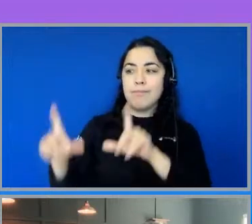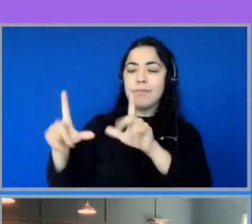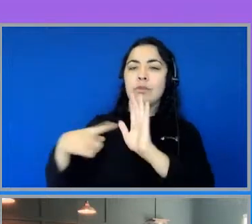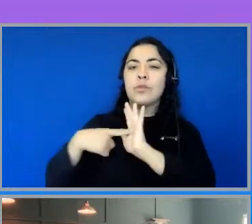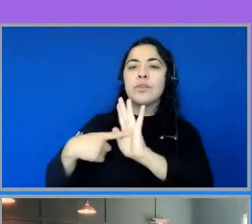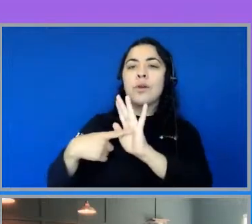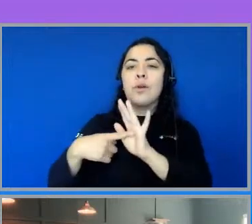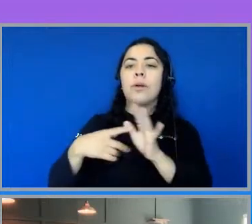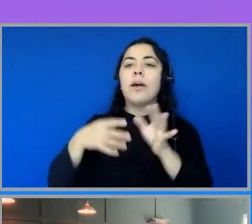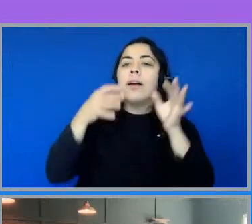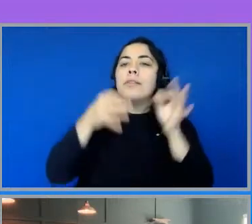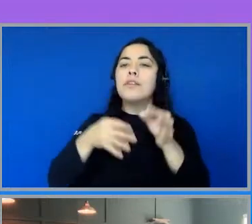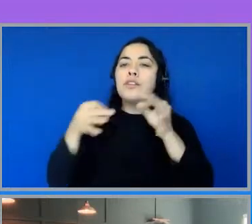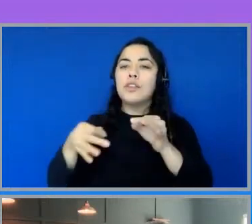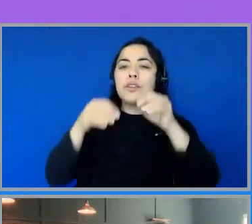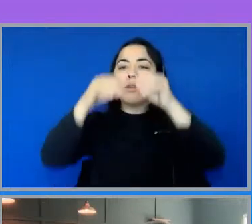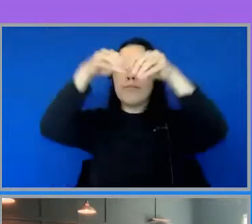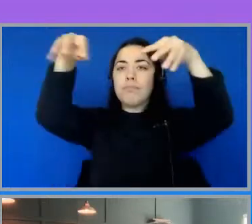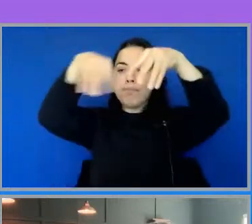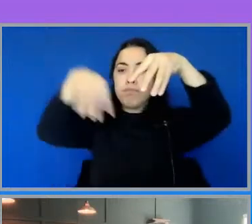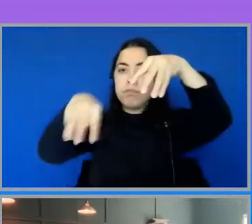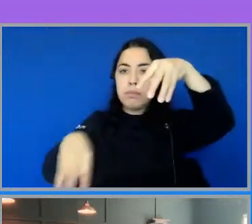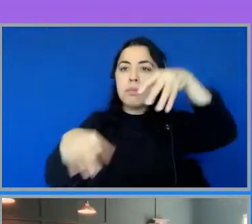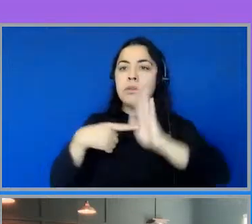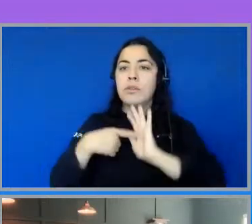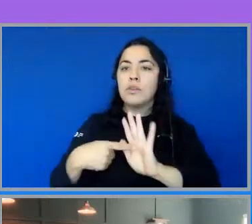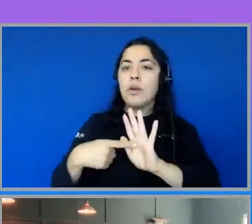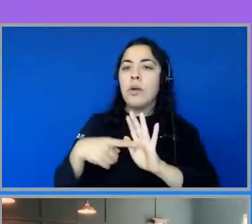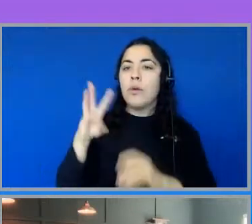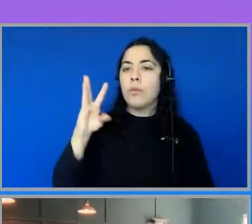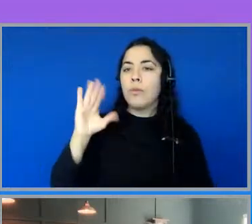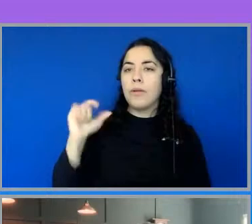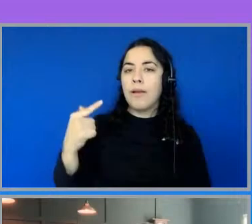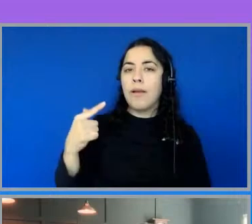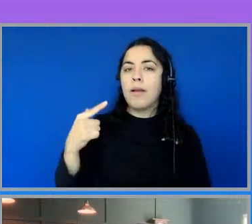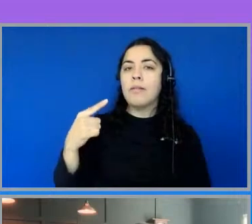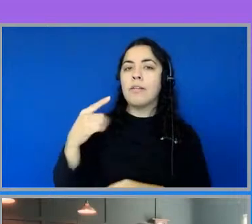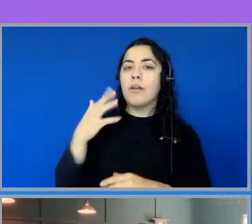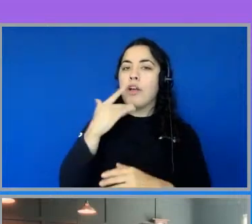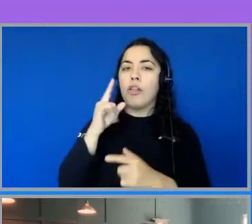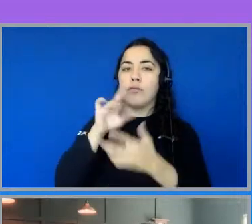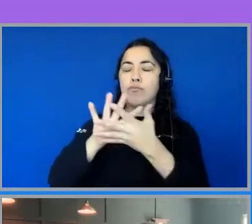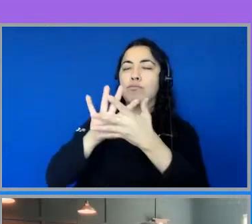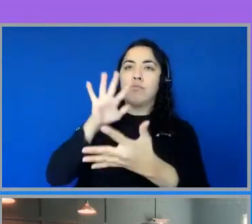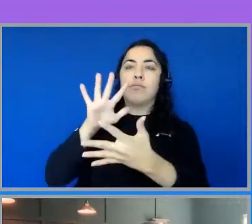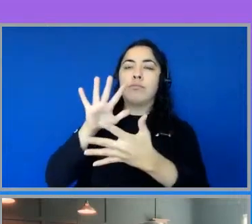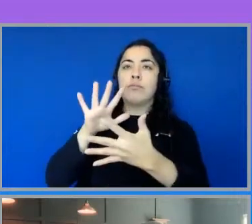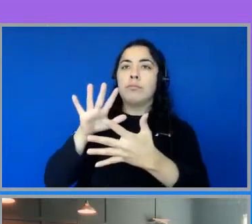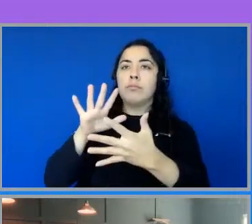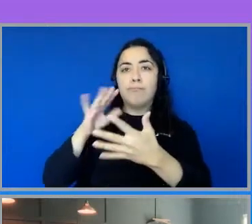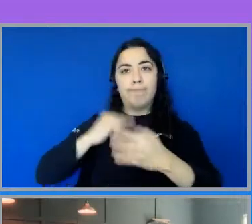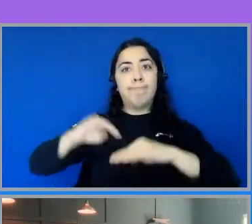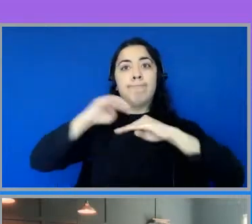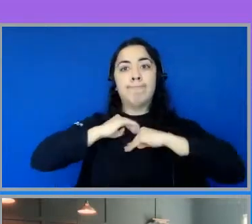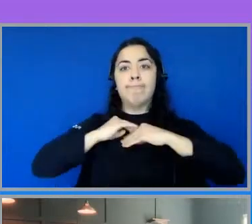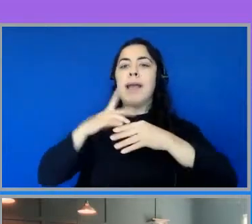show a decision tree that attempts to show those WCAG, color contrast, success criteria and their various exceptions.